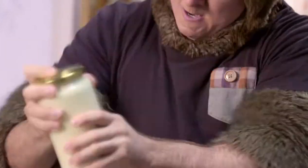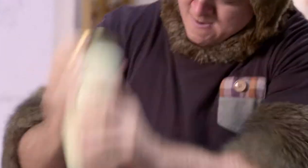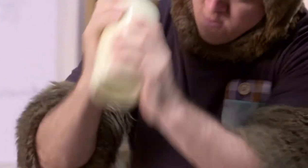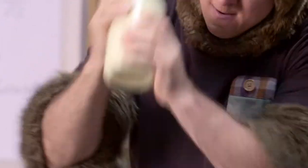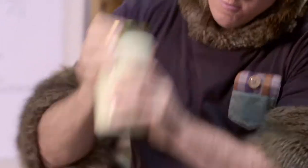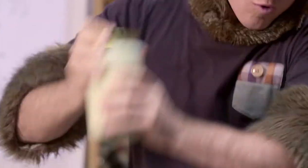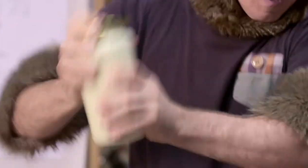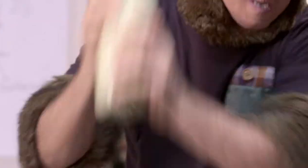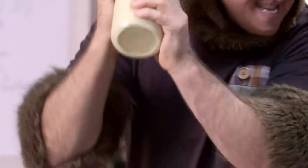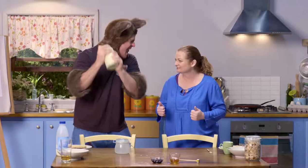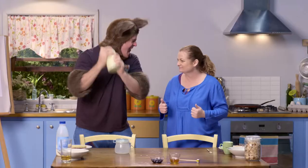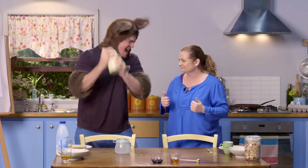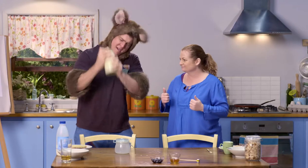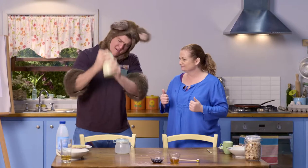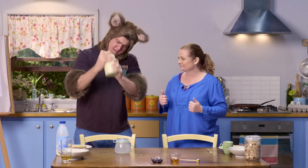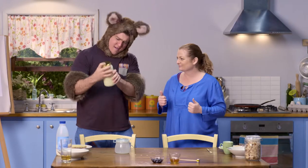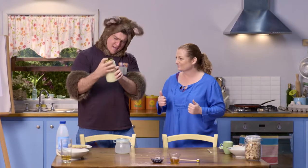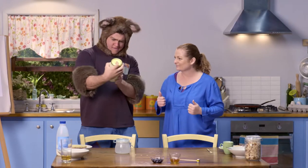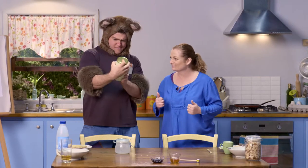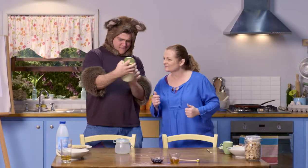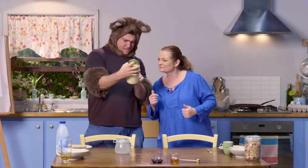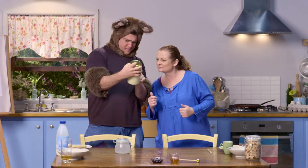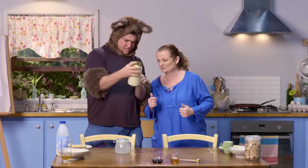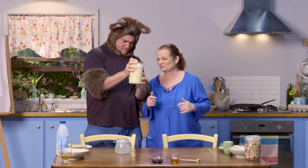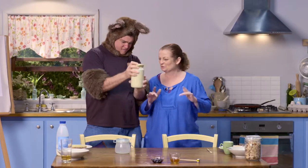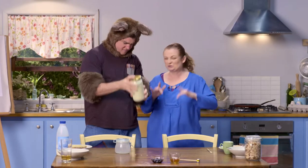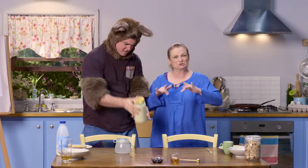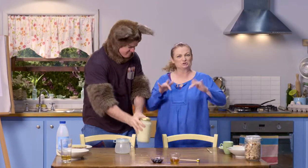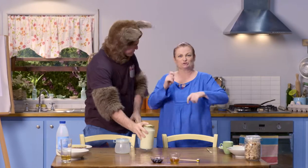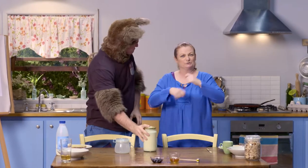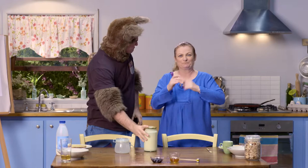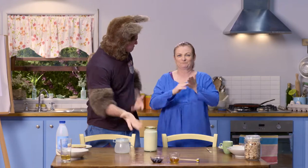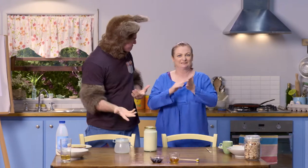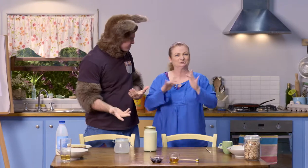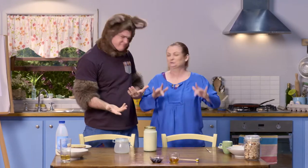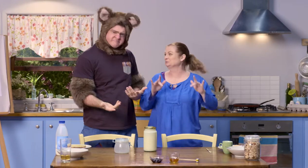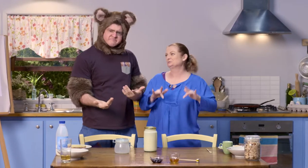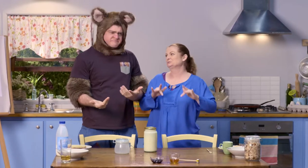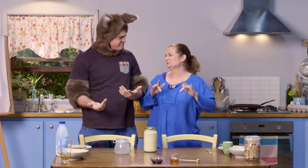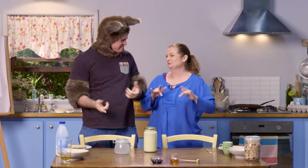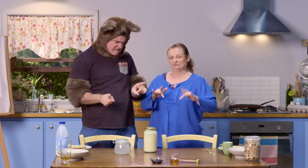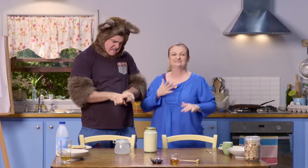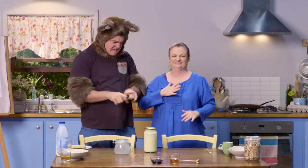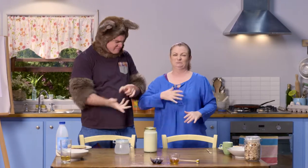Shake, shake, shake, shake, shake, shake, shake, shake, shake. Hmm. It's not ready yet. It hasn't turned into butter.